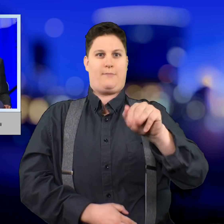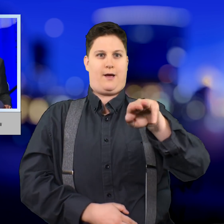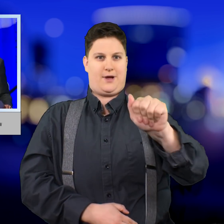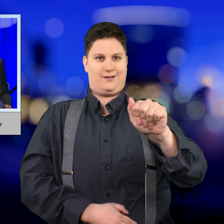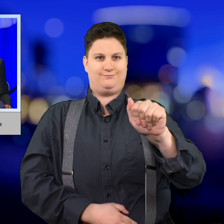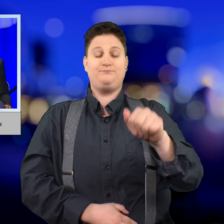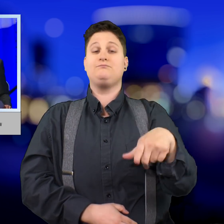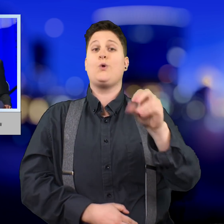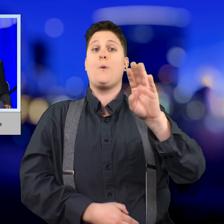talkshow.